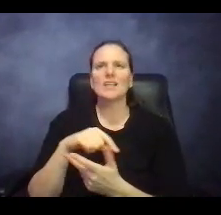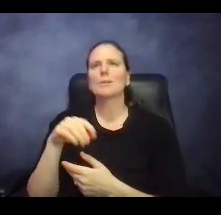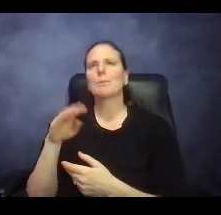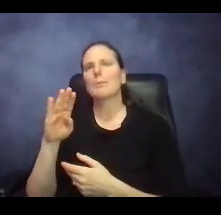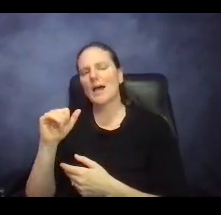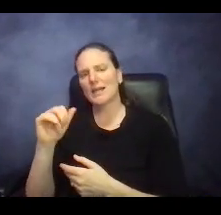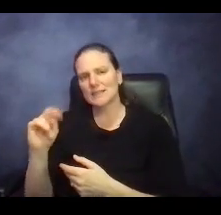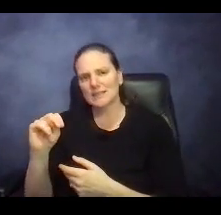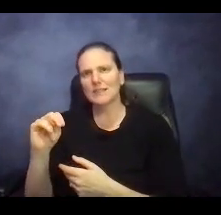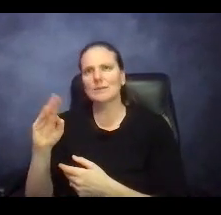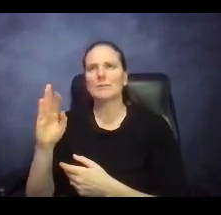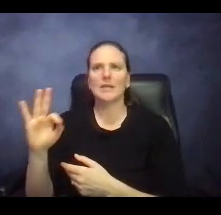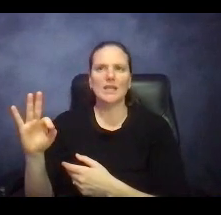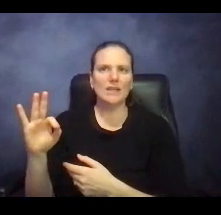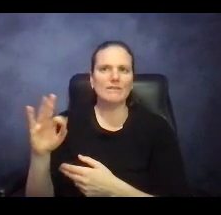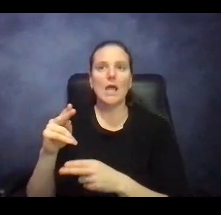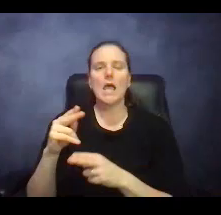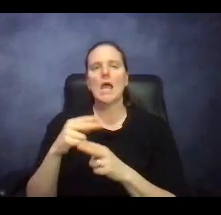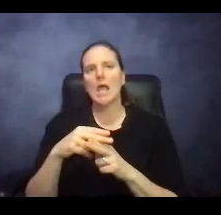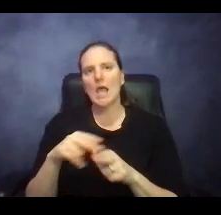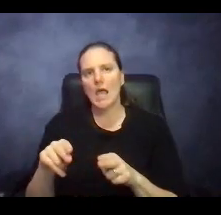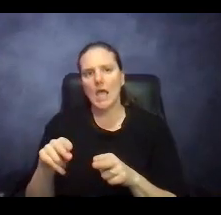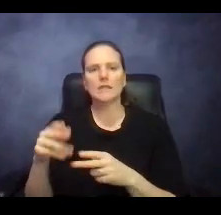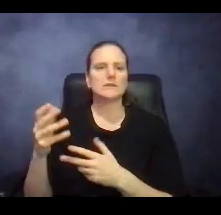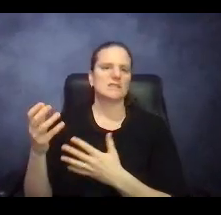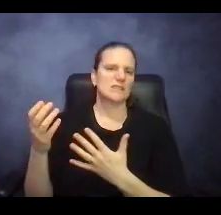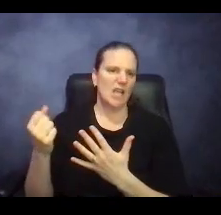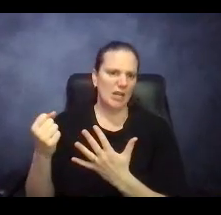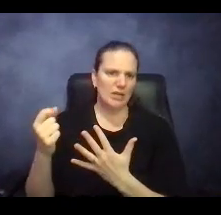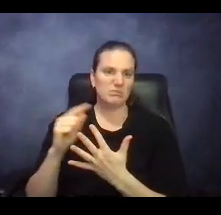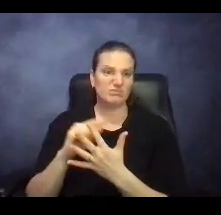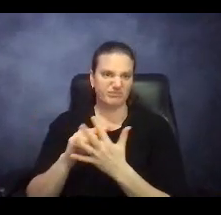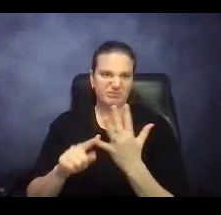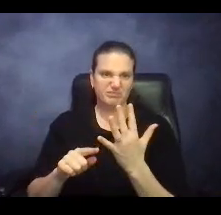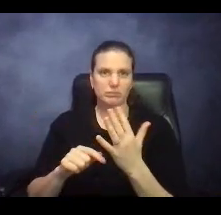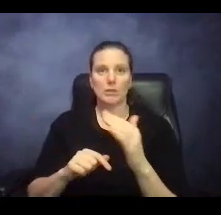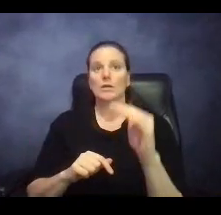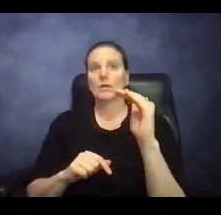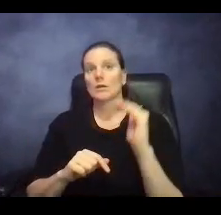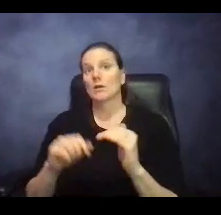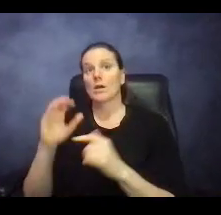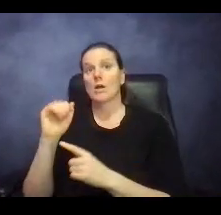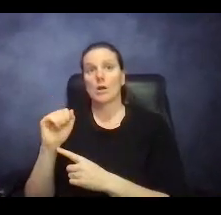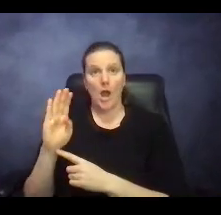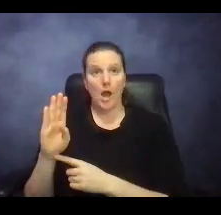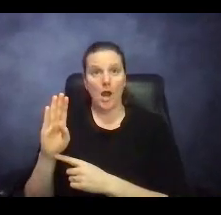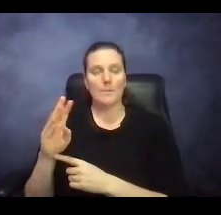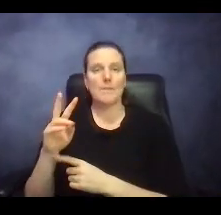Oh, I forgot eggs on there. Oh no eggs. And then carbohydrates are coming from starchy vegetables.